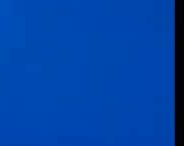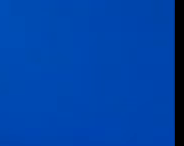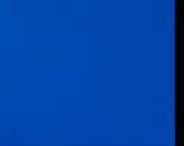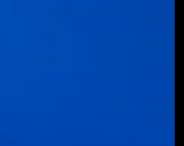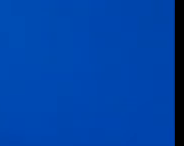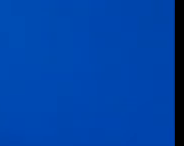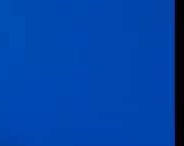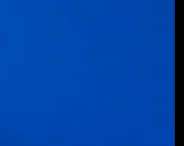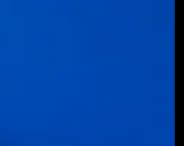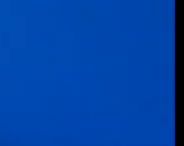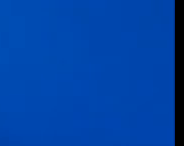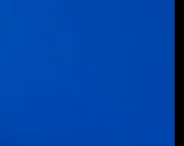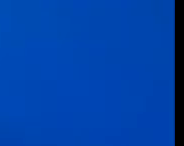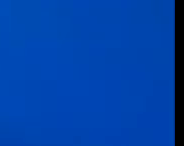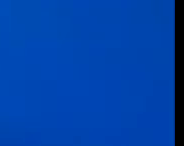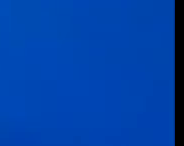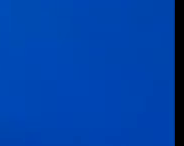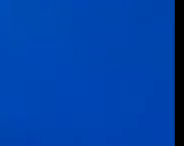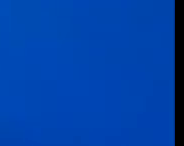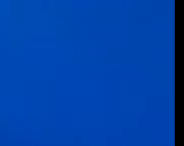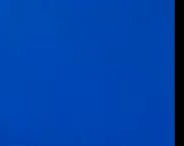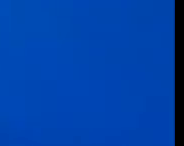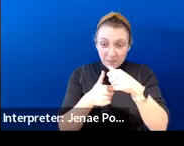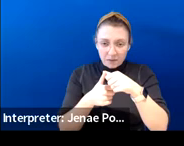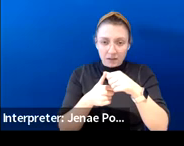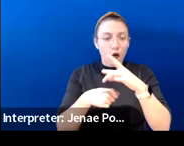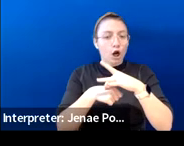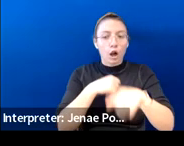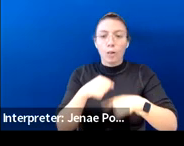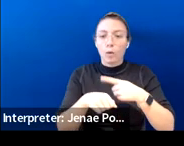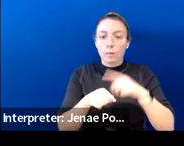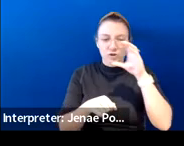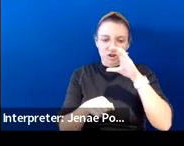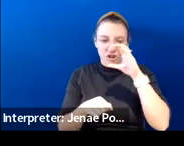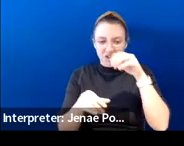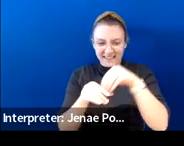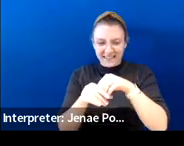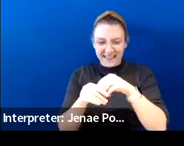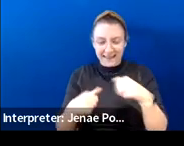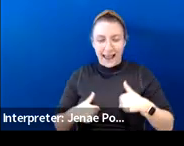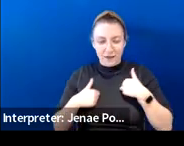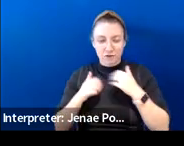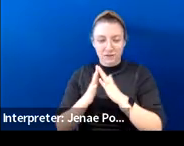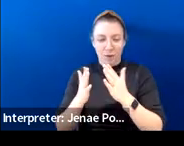So if you can't remember, you can do a global search within the address book and outlook for for either of them.